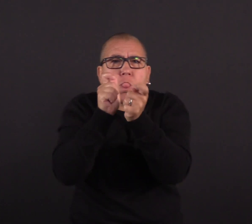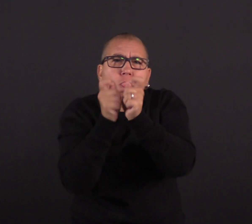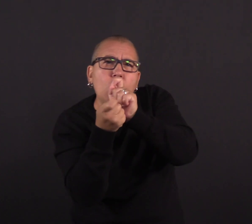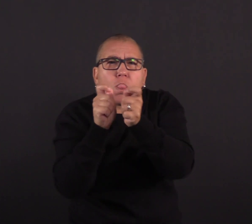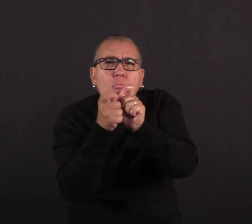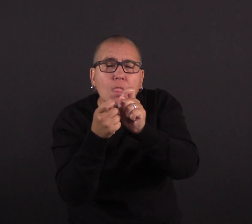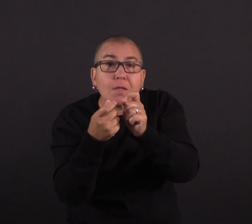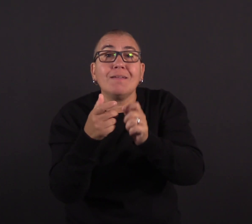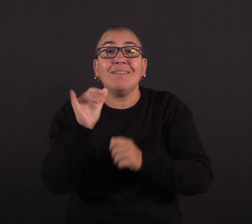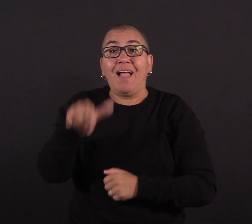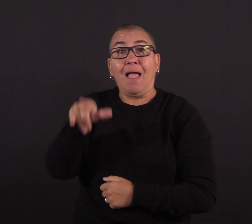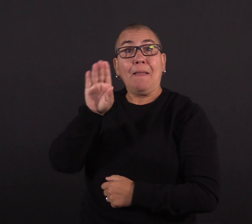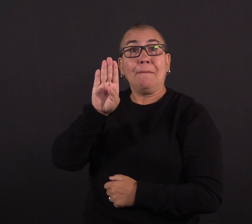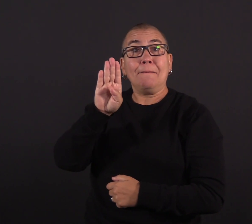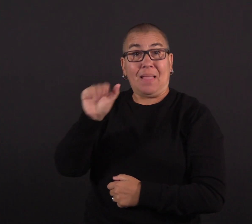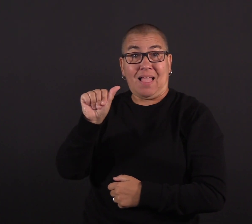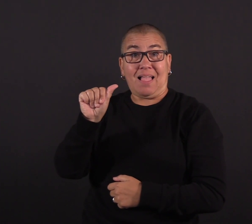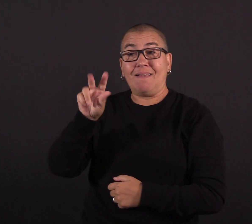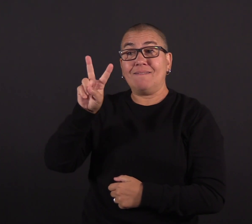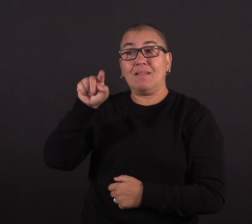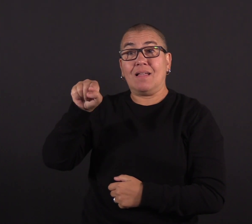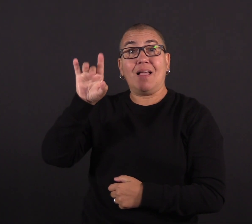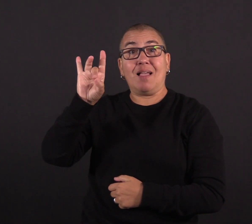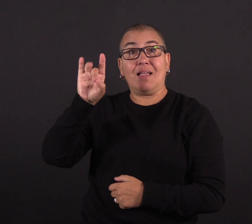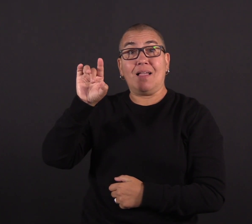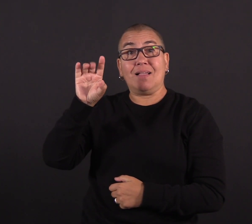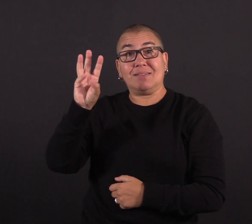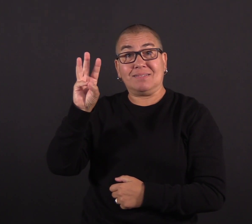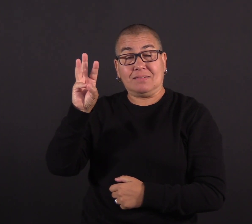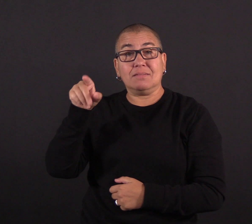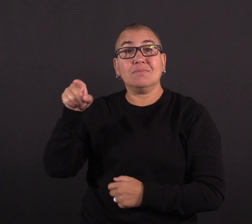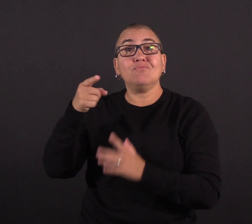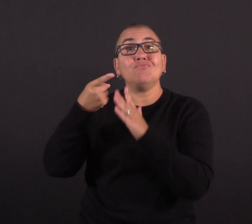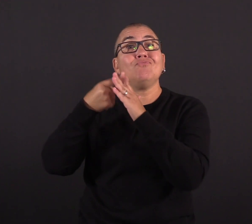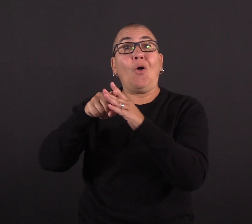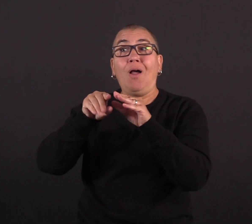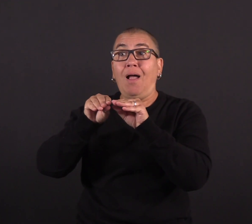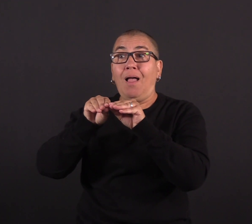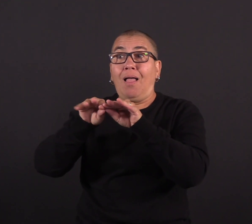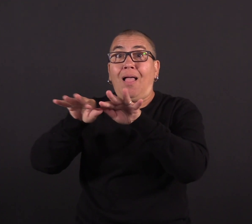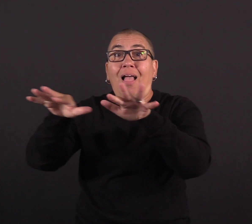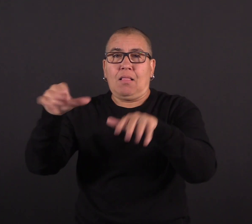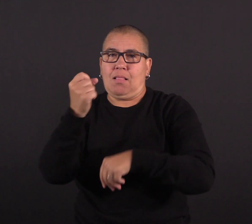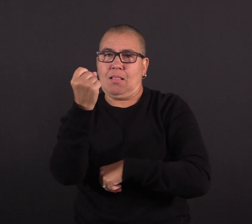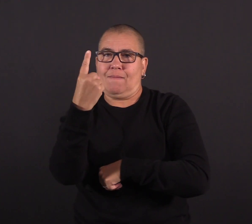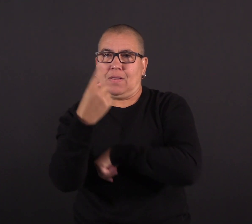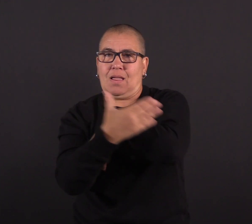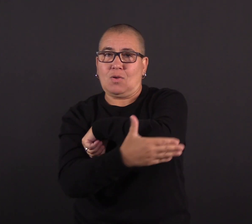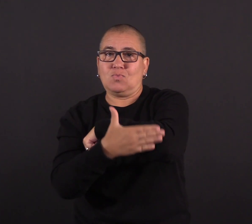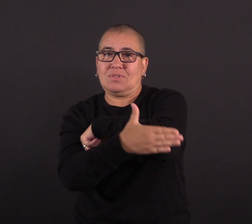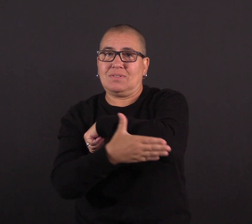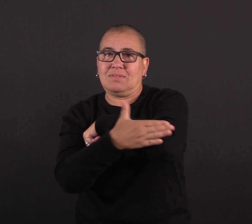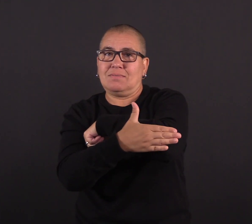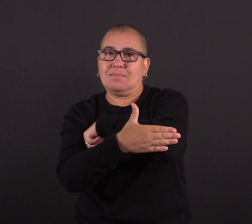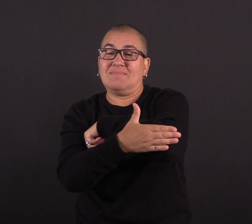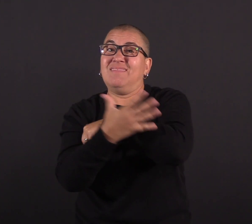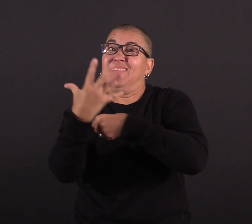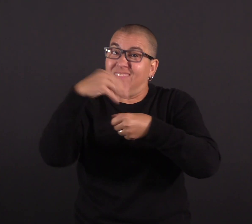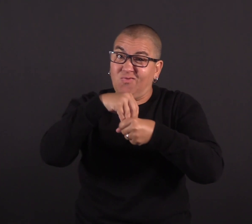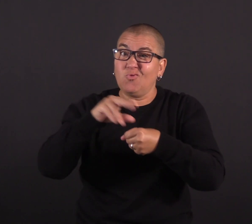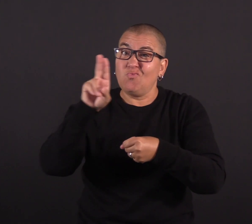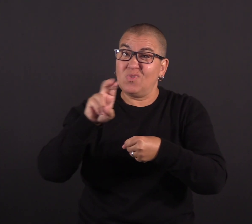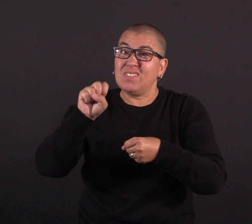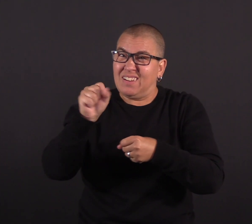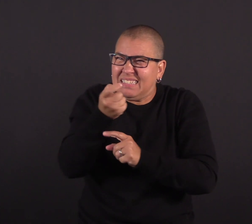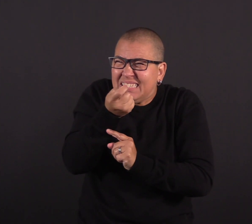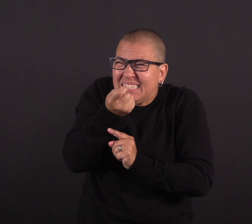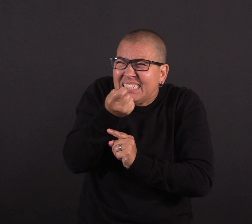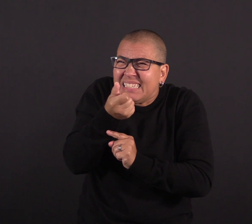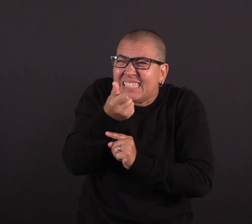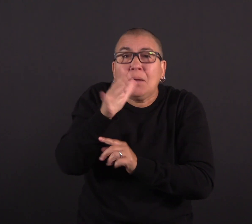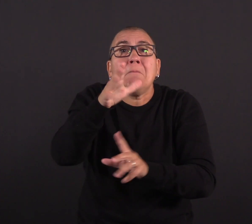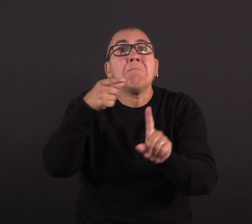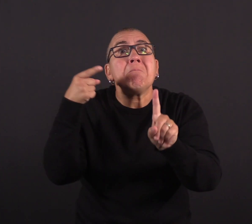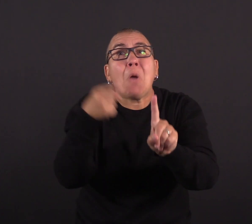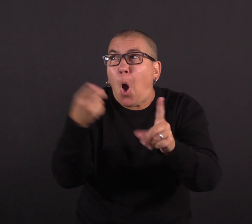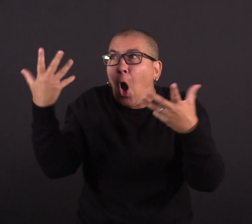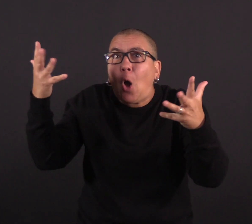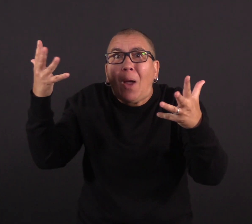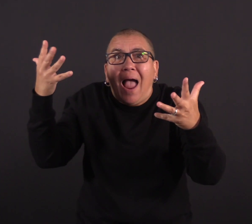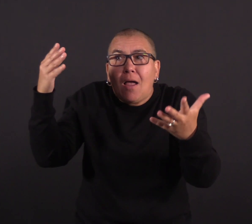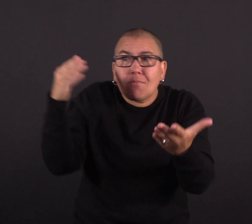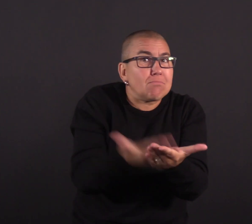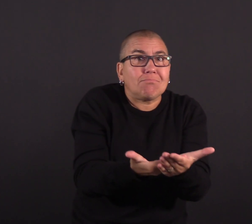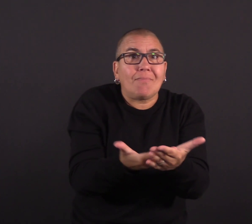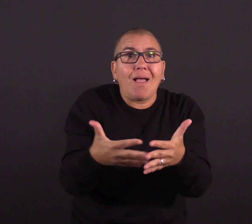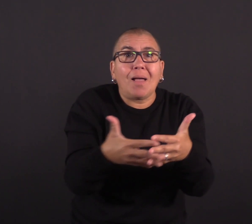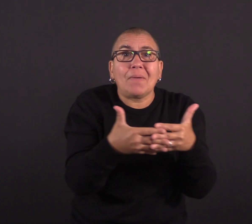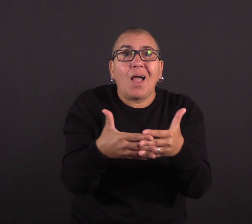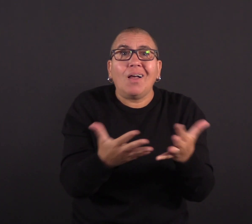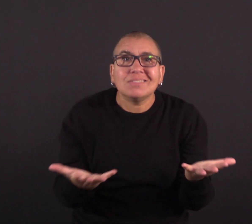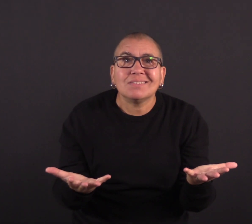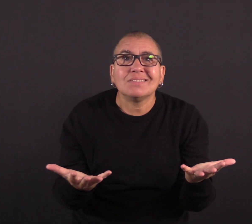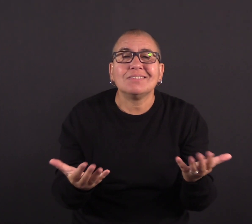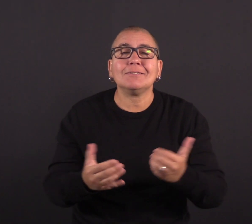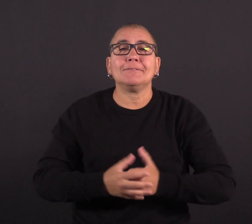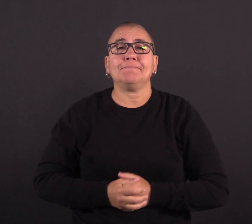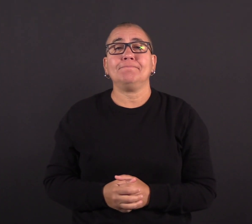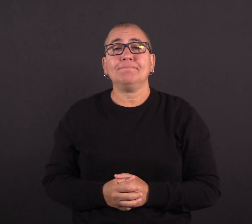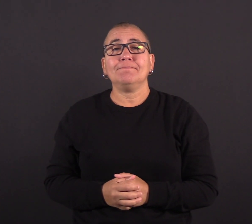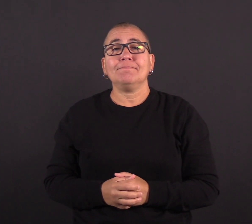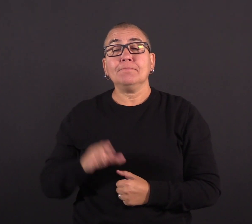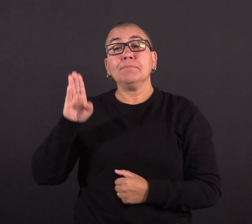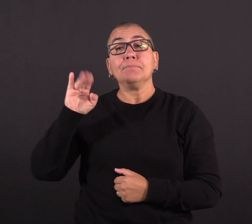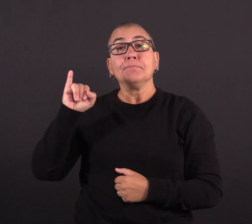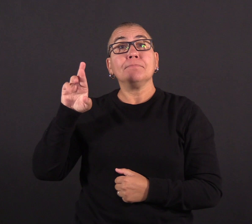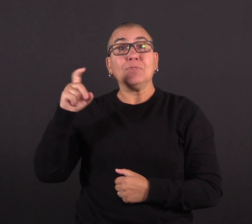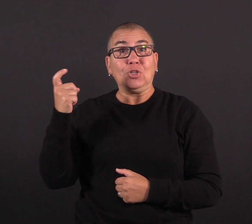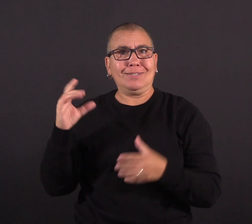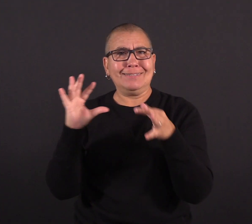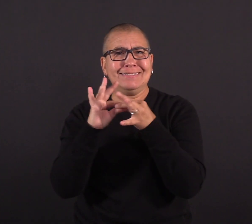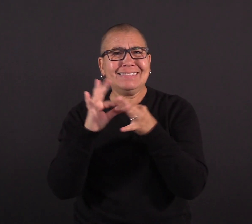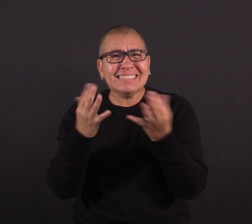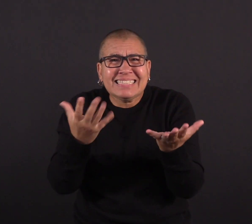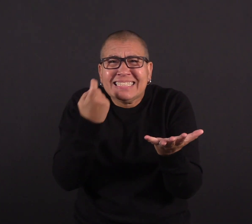infection. BA.2.86 has so far been detected in 11 countries in small numbers, including the U.S.